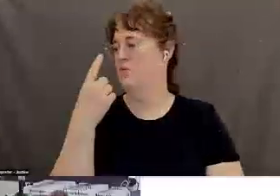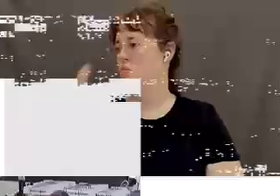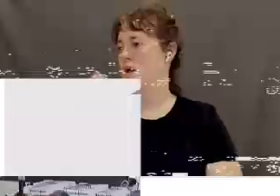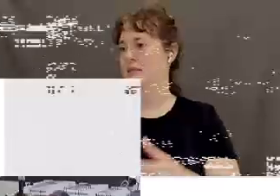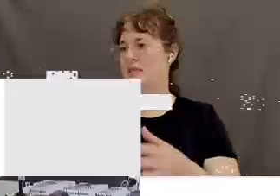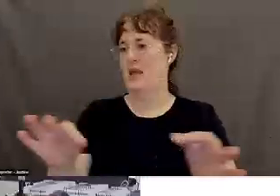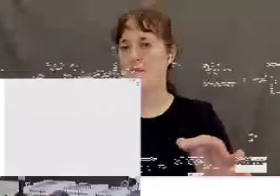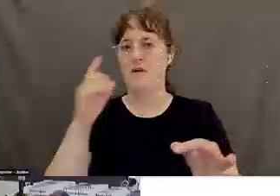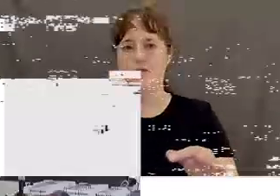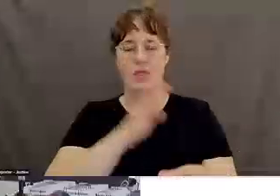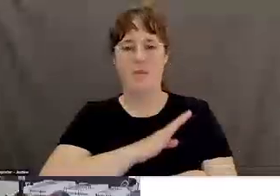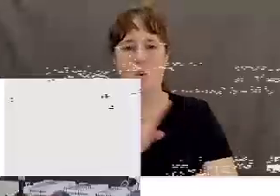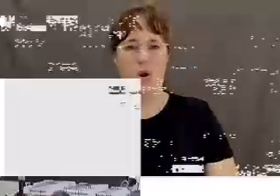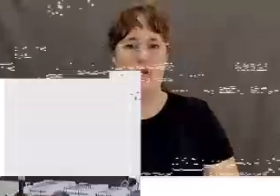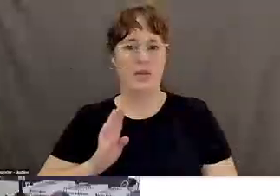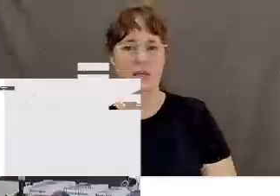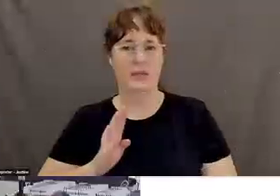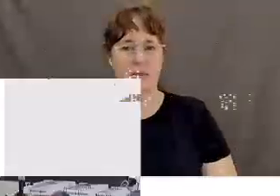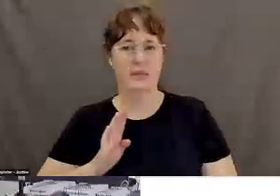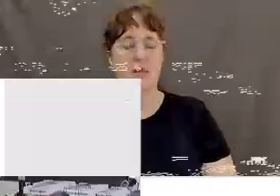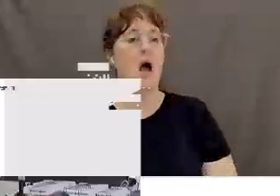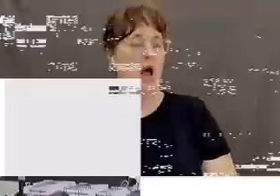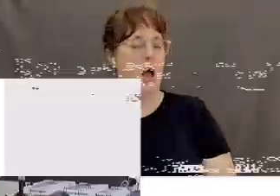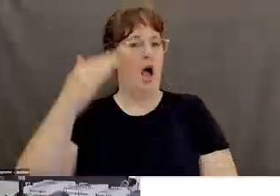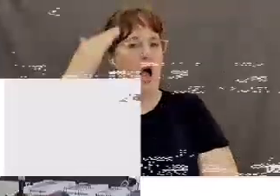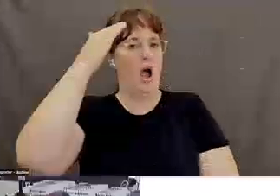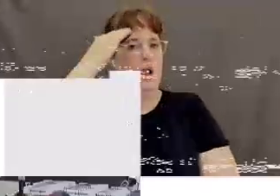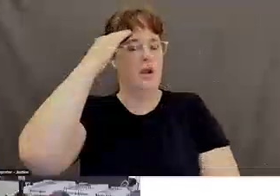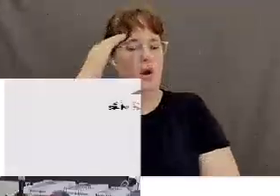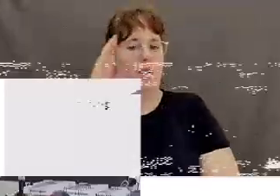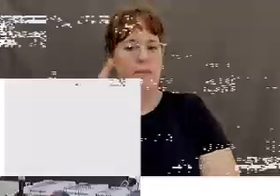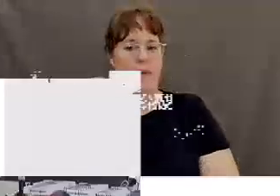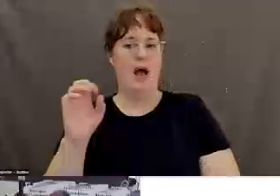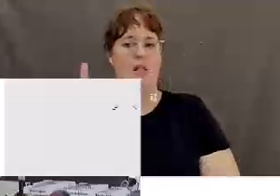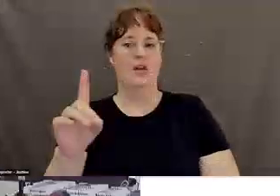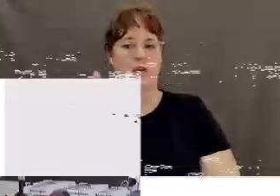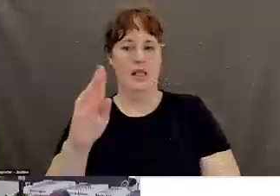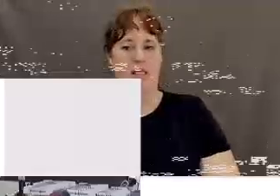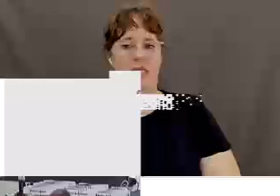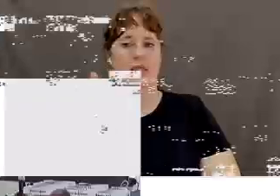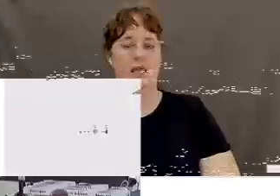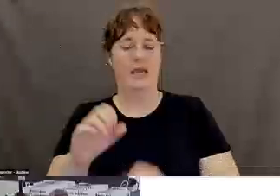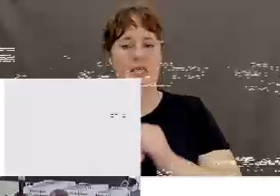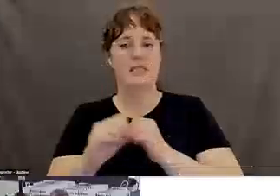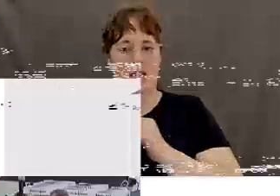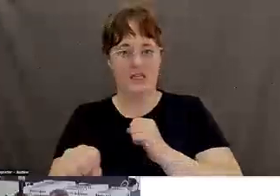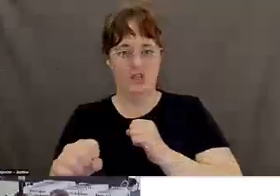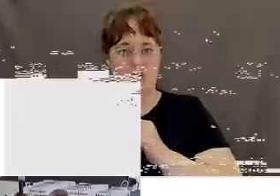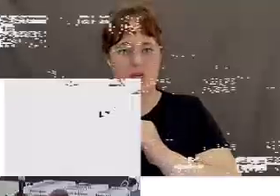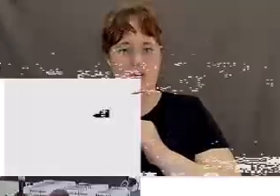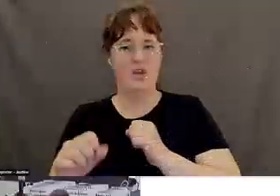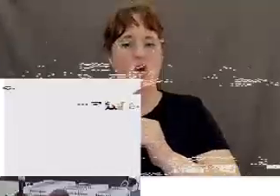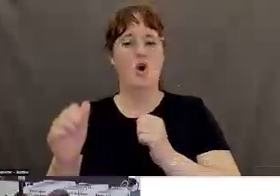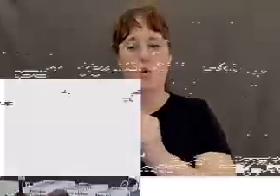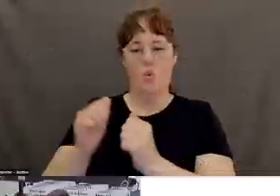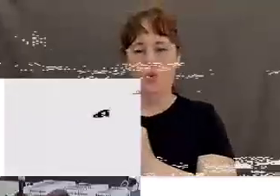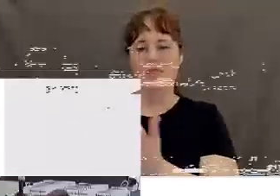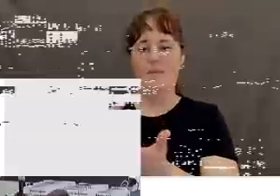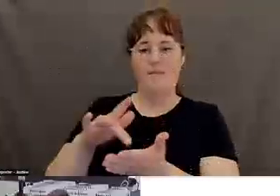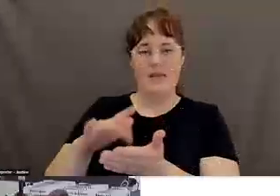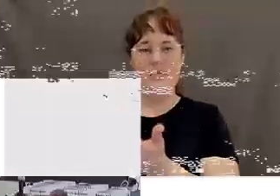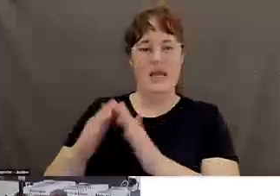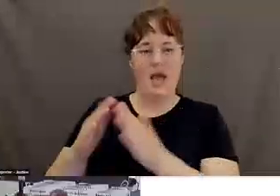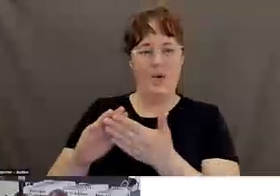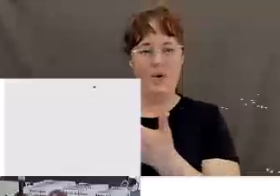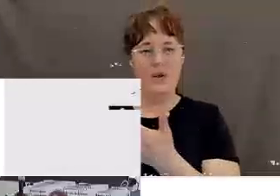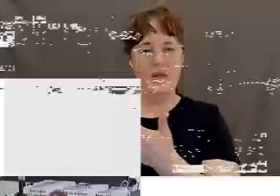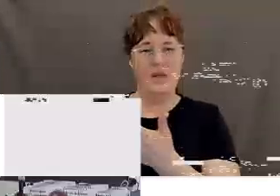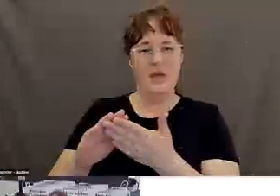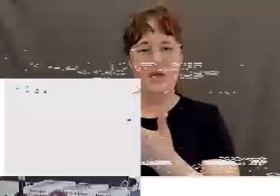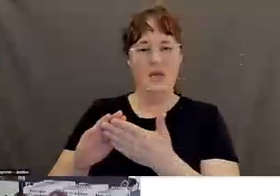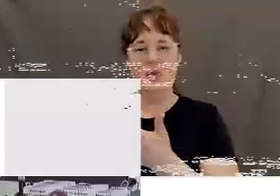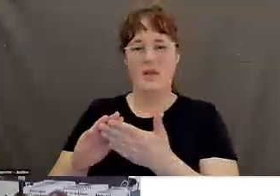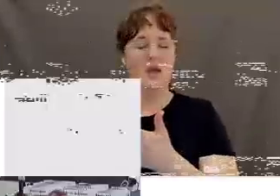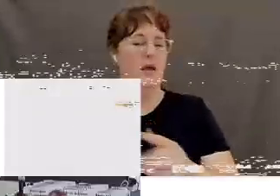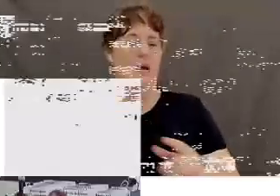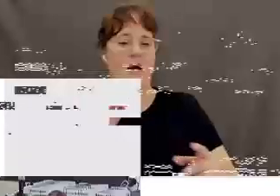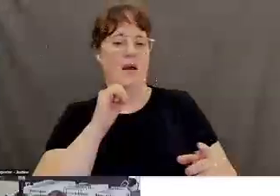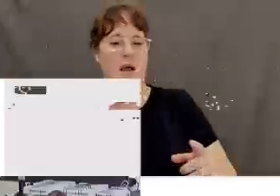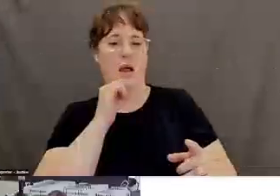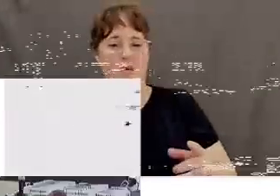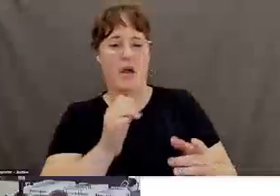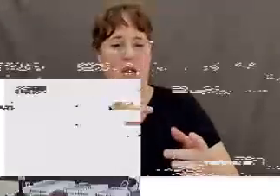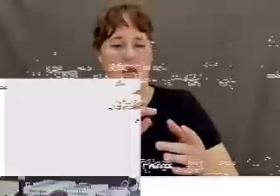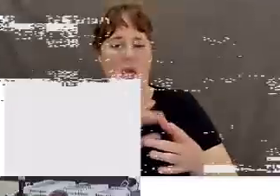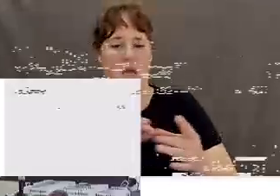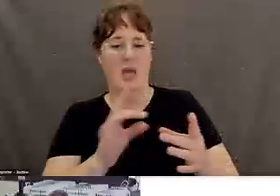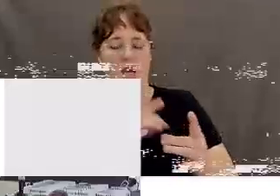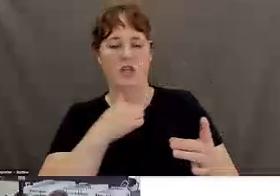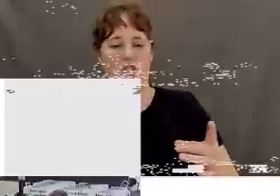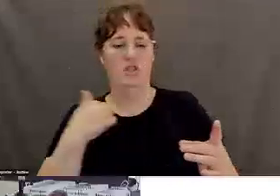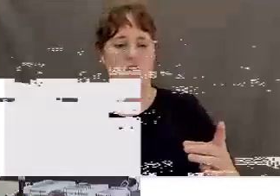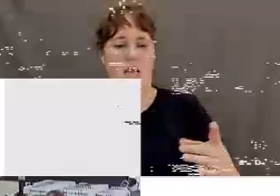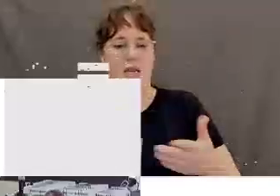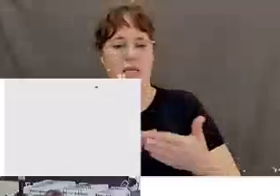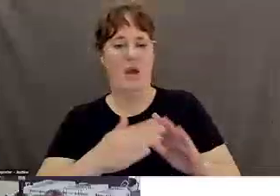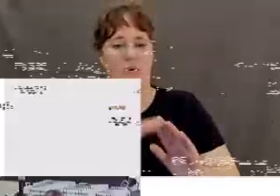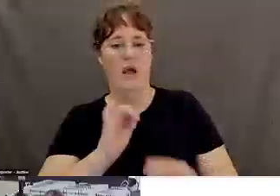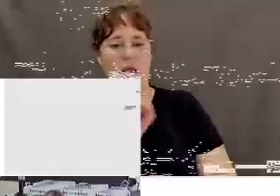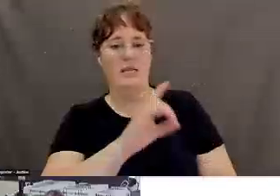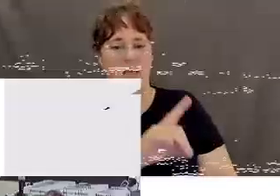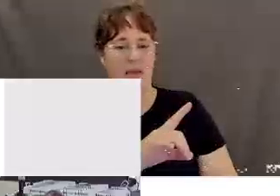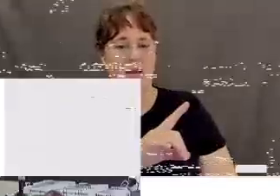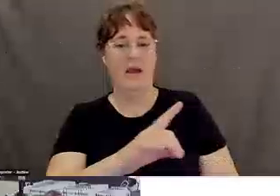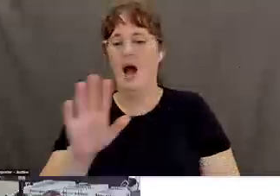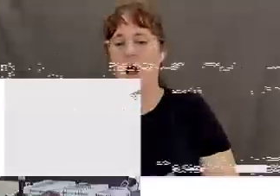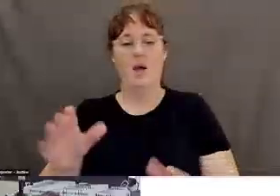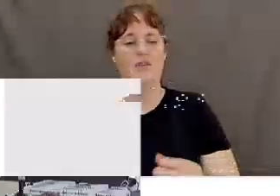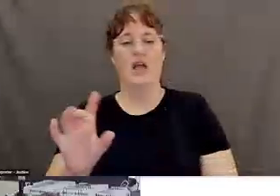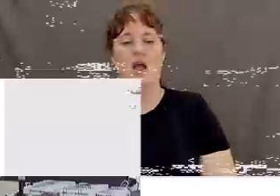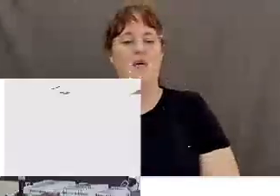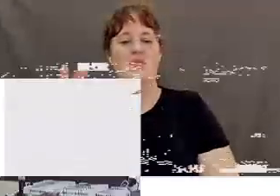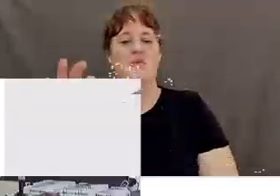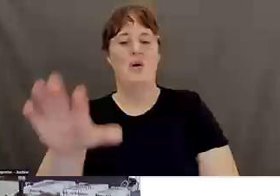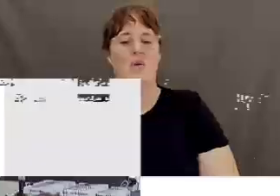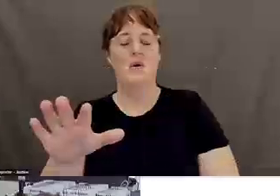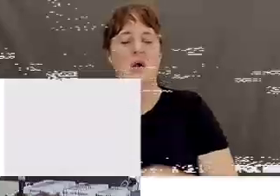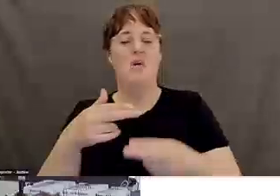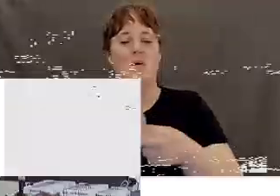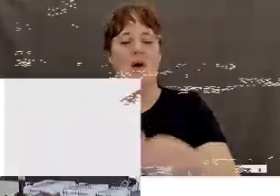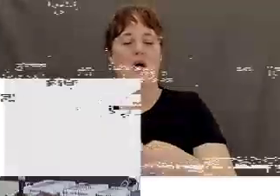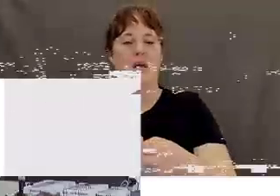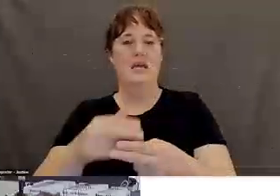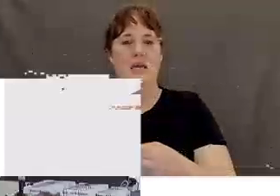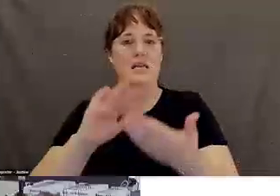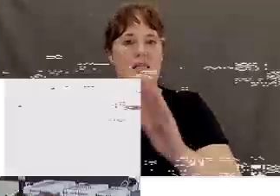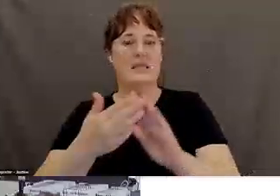Boardroom: my one statement is, I know it's the Ballard link extension with the Midtown station. I'm just gonna say, rather than getting to the Chinatown ID misnaming of our station and the symphony problem, we should just start calling it the City Hall Station. I'll put that out there for now. But my last question for you today, Brad, is…